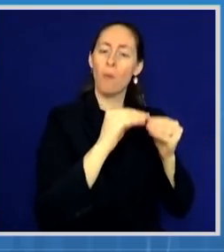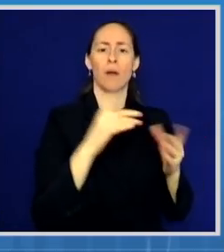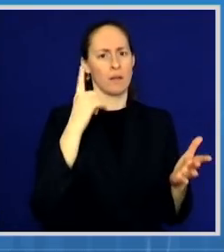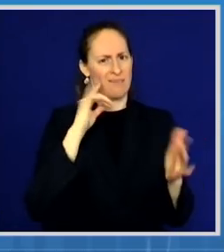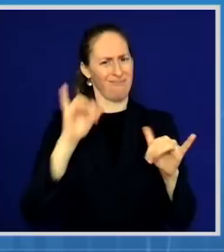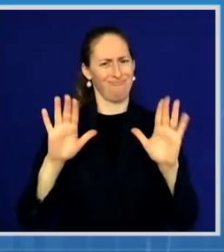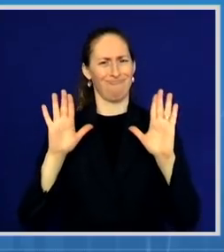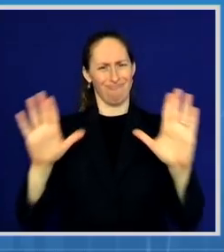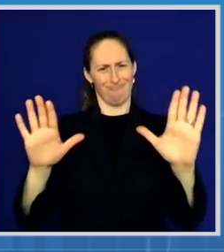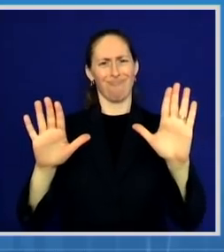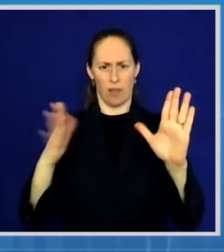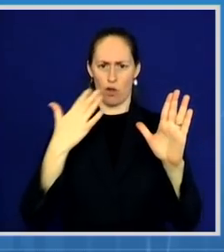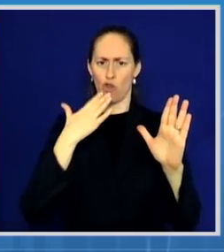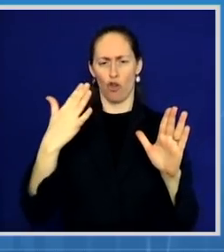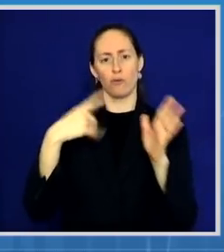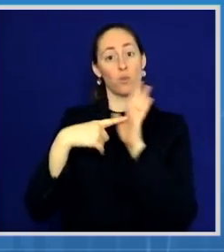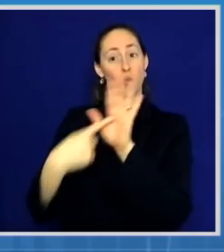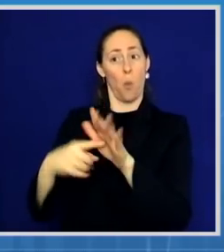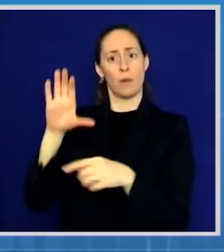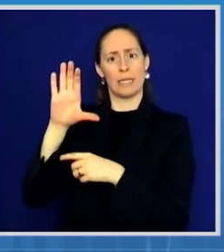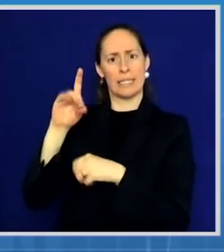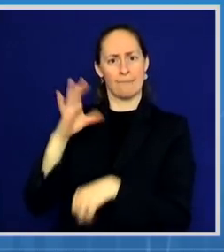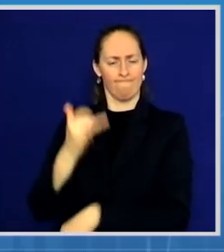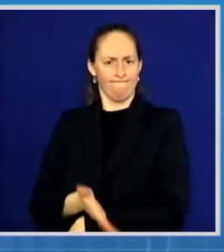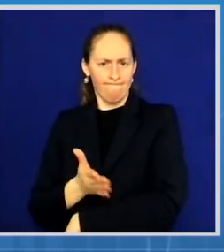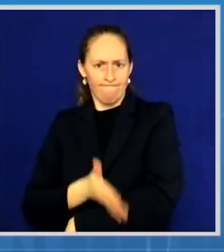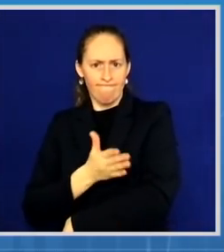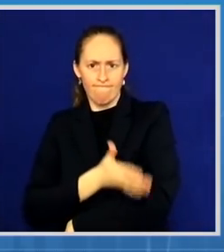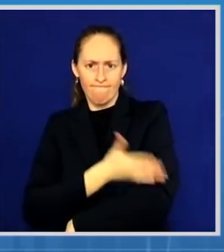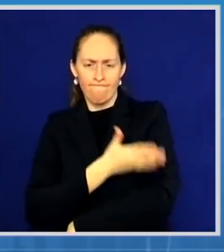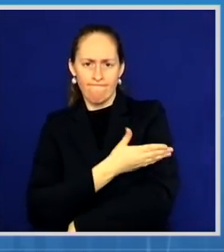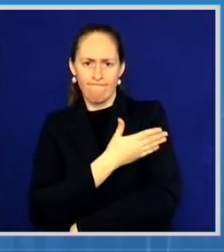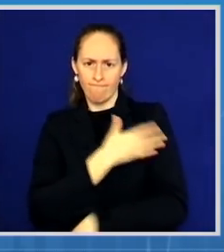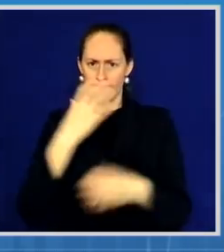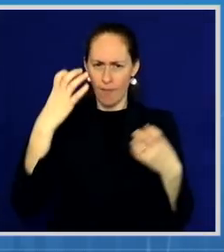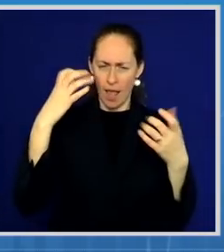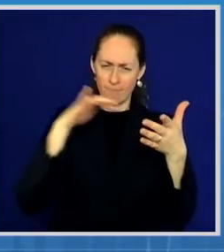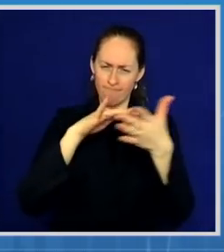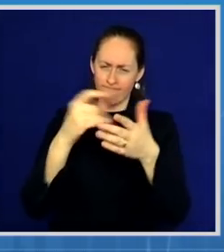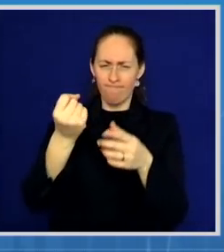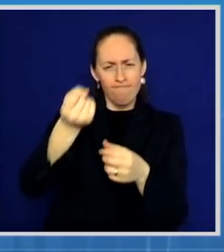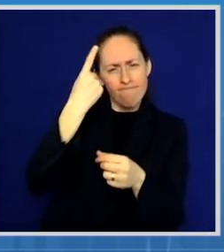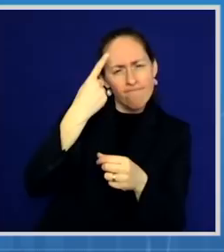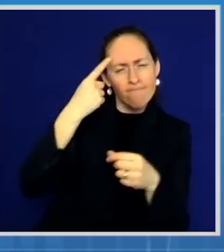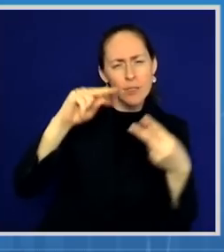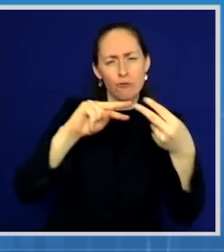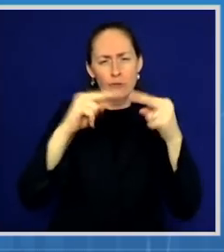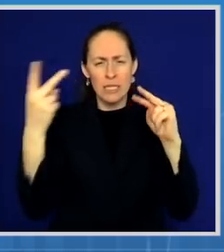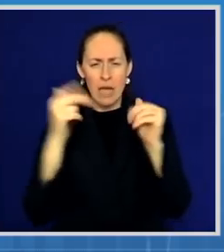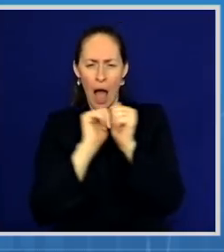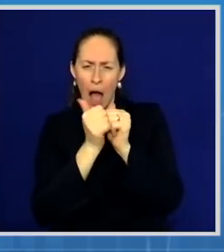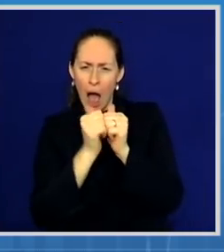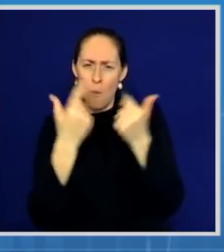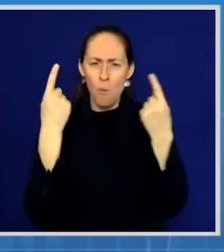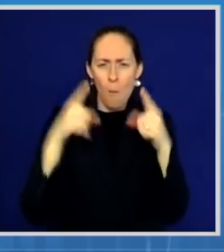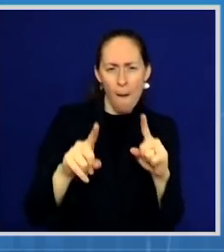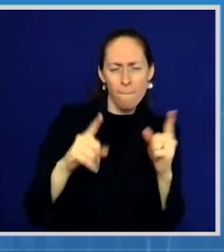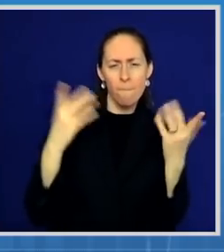to make our genomics surveillance data more accessible to the public through an interactive dashboard on our COVID data tracker website.